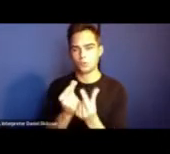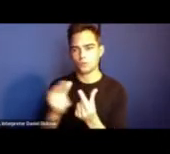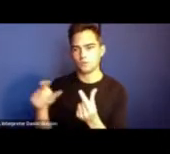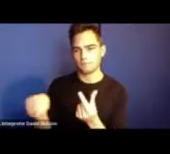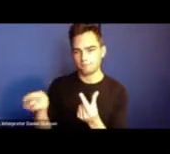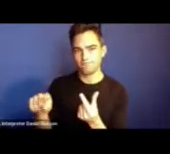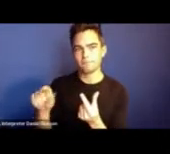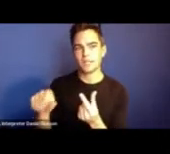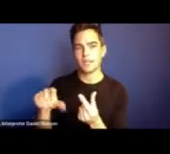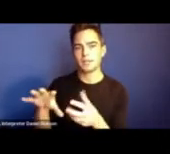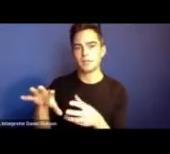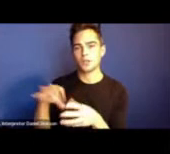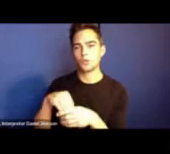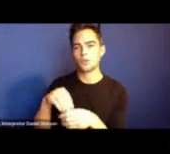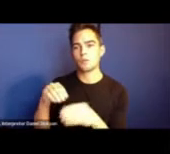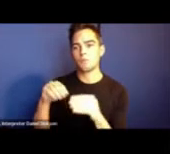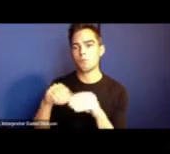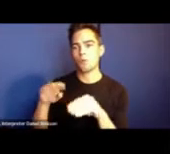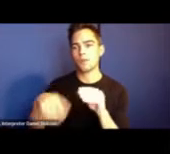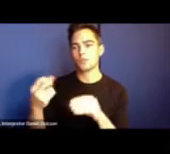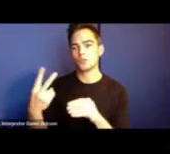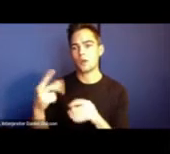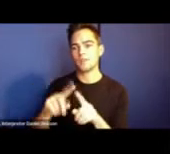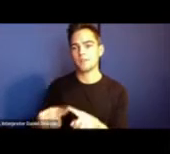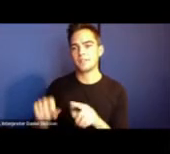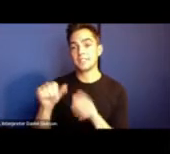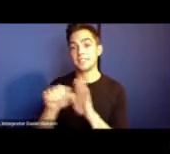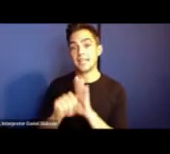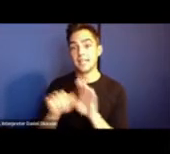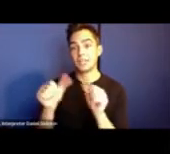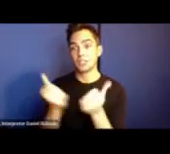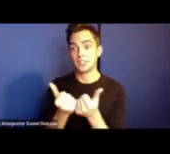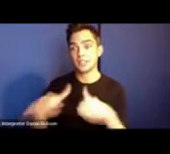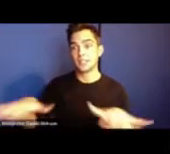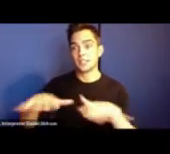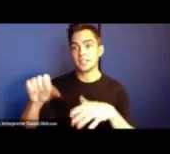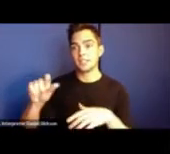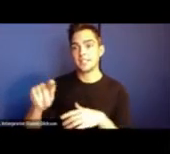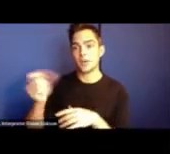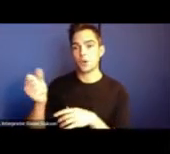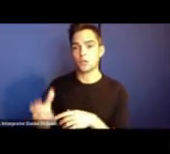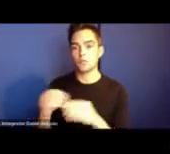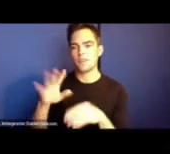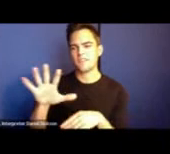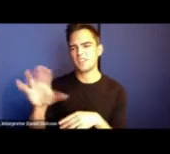is comprised of more than a dozen state agencies, community statewide stakeholders and more than 51% of people with lived